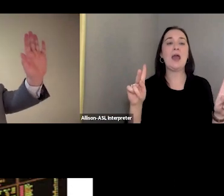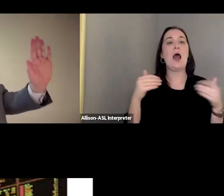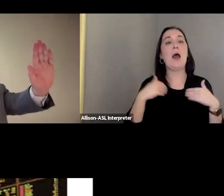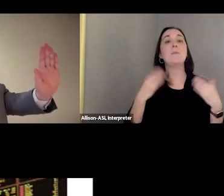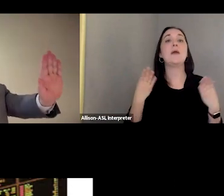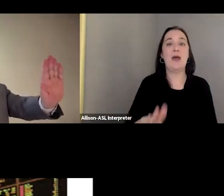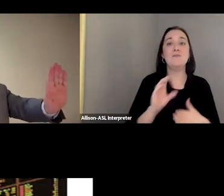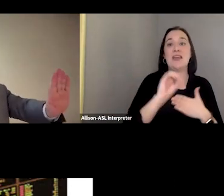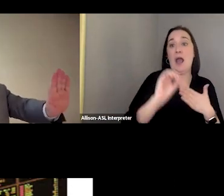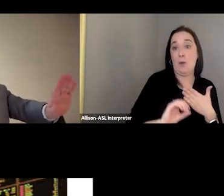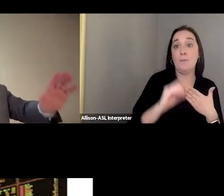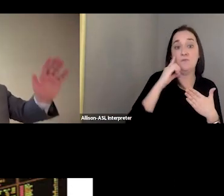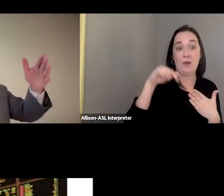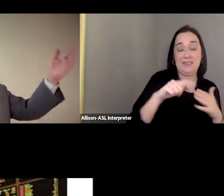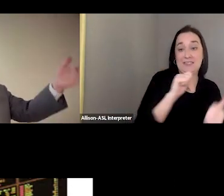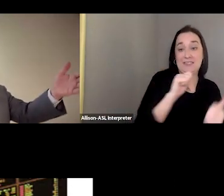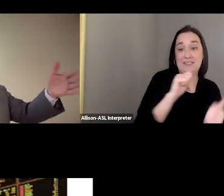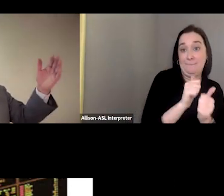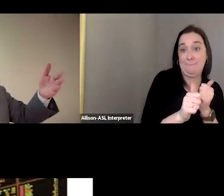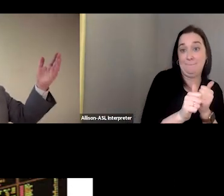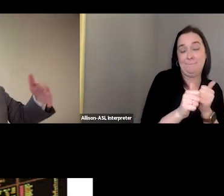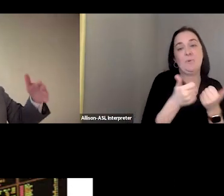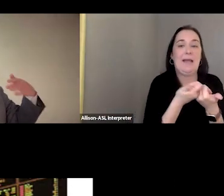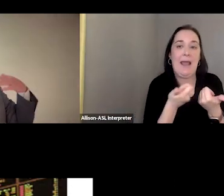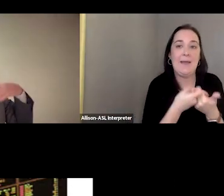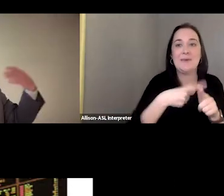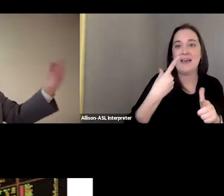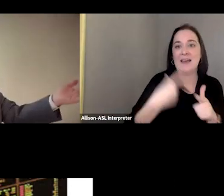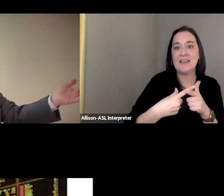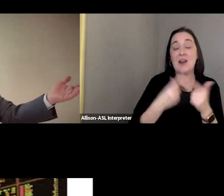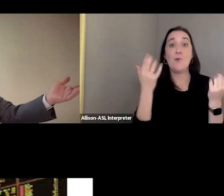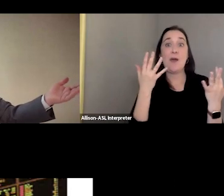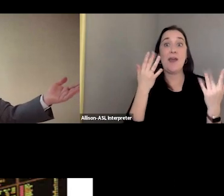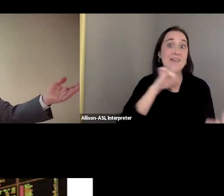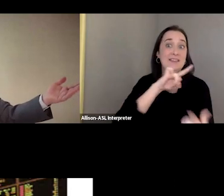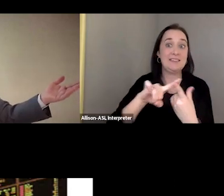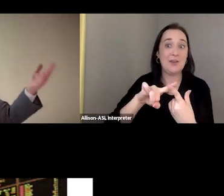and I will wait till the end of the game to know the outcome and to see whether or not the bet I made one.